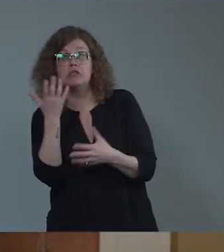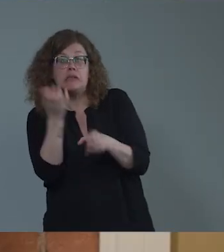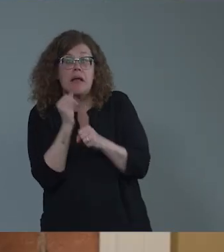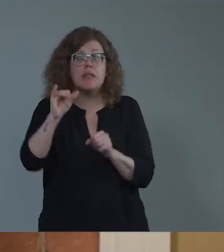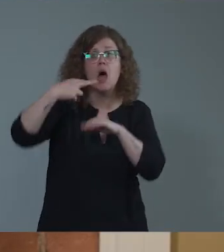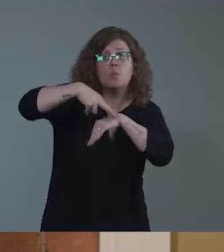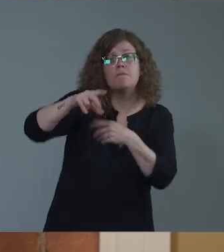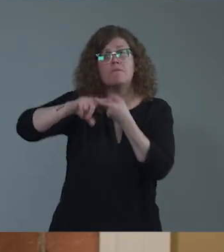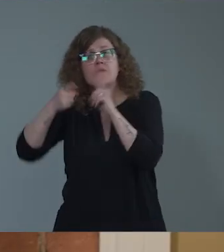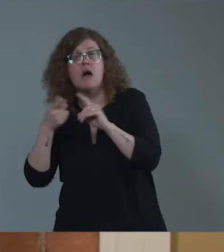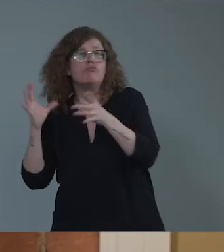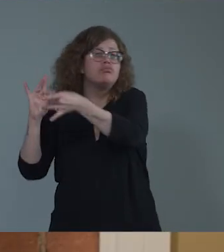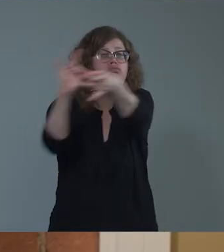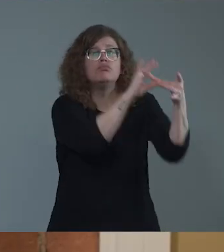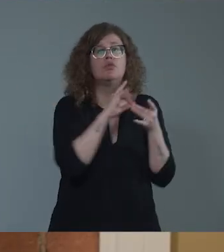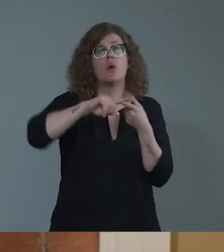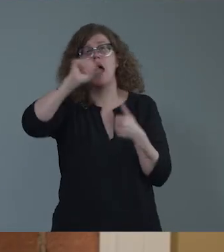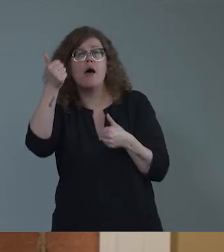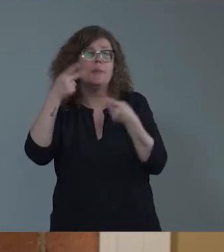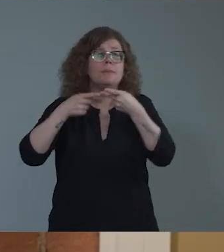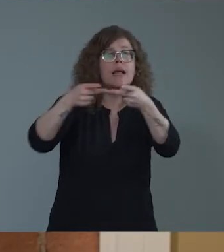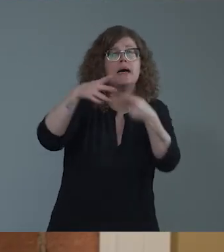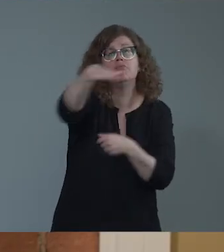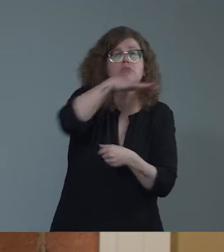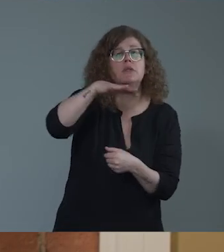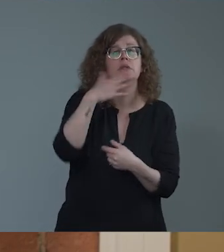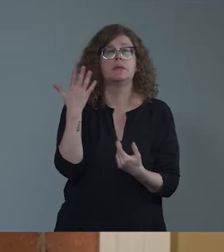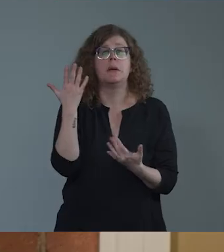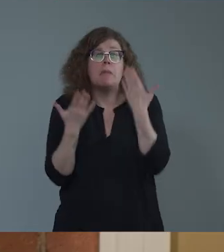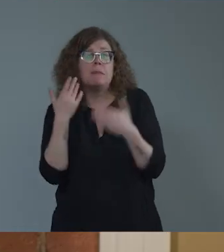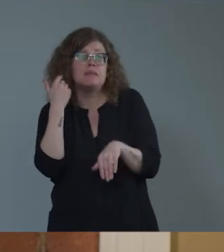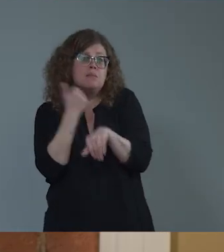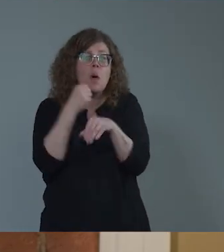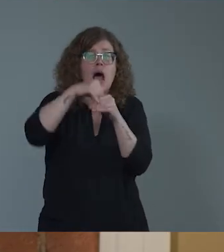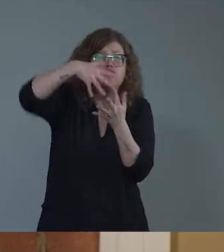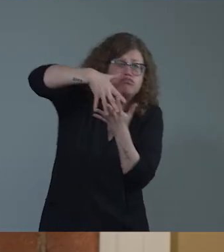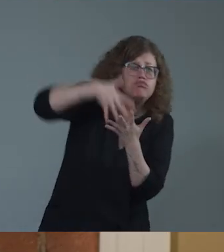Direct selection is also common. So again, that might be one of those opportunities where the artist approach the community